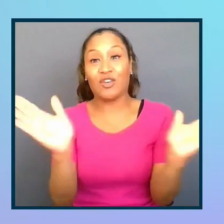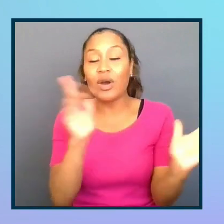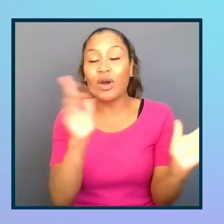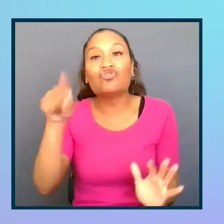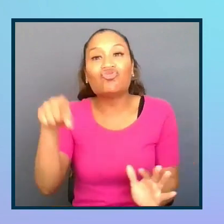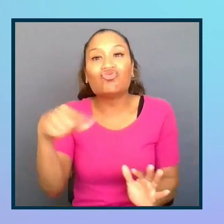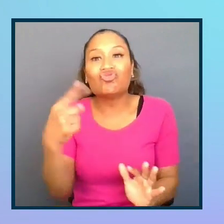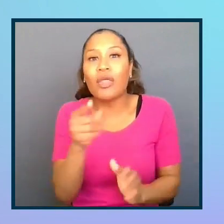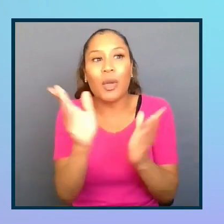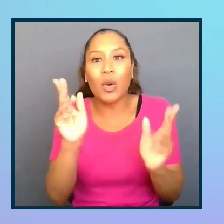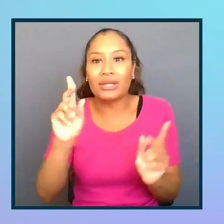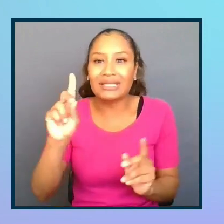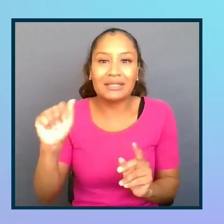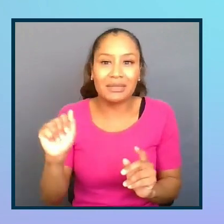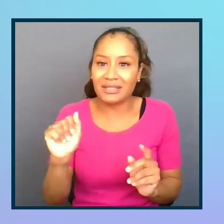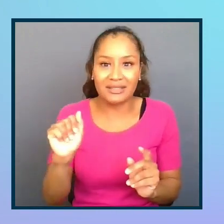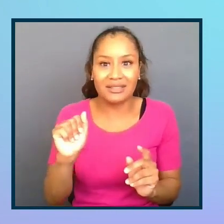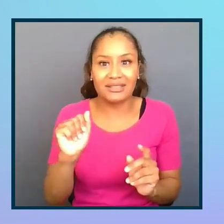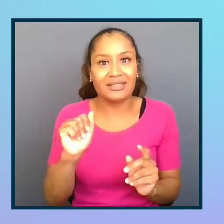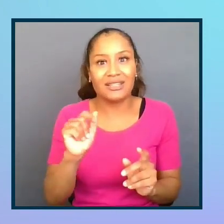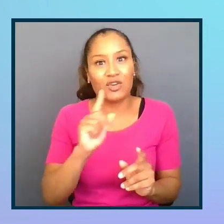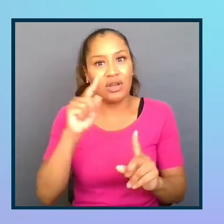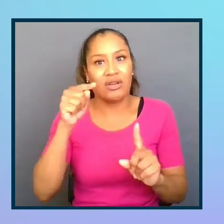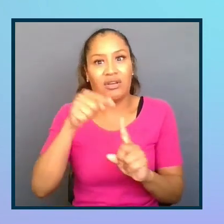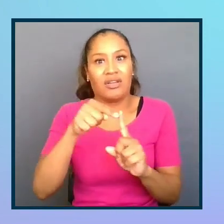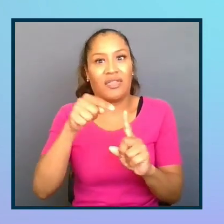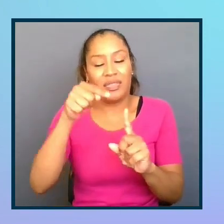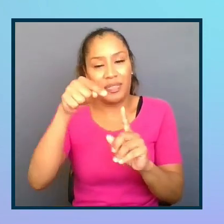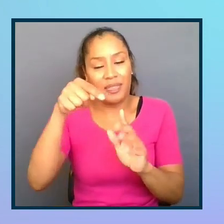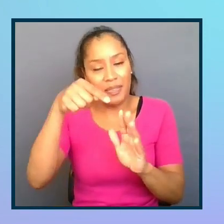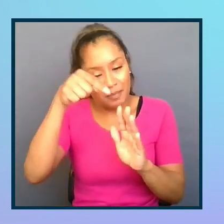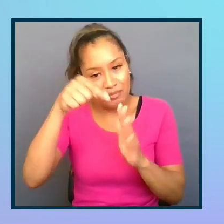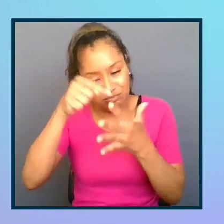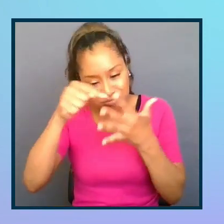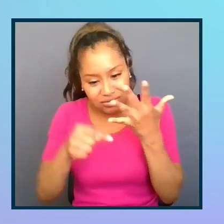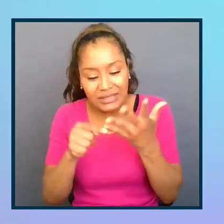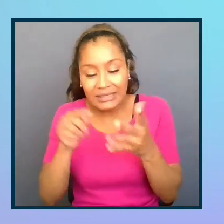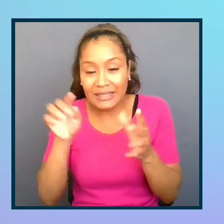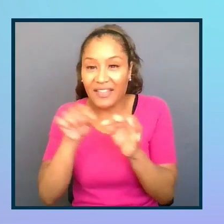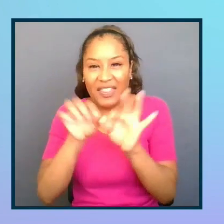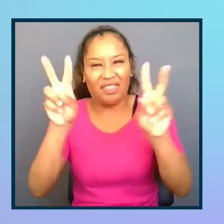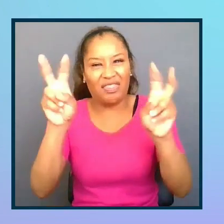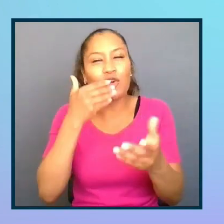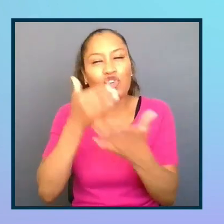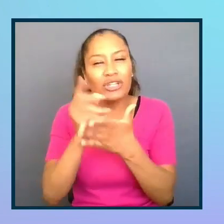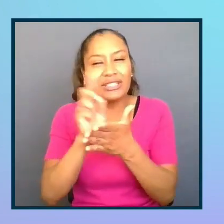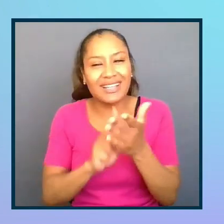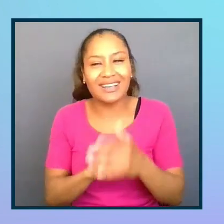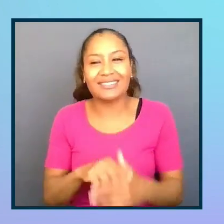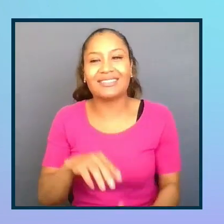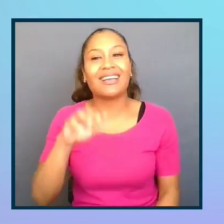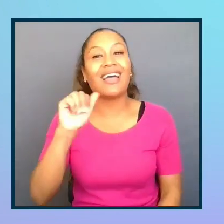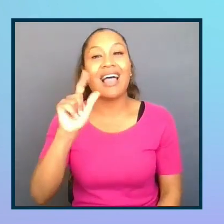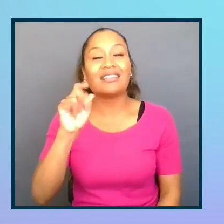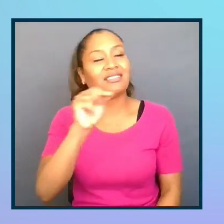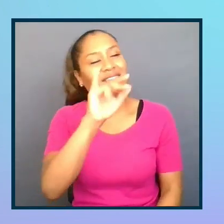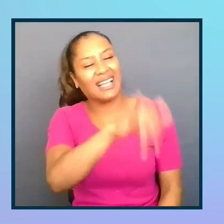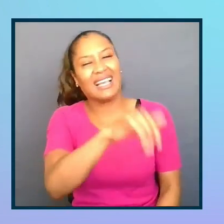and really the principles are the theme, that's good design. Absolutely, absolutely. And if you break your arm